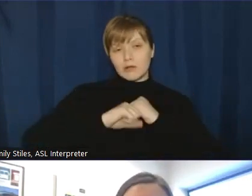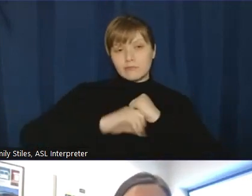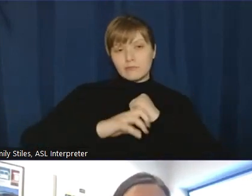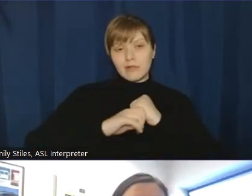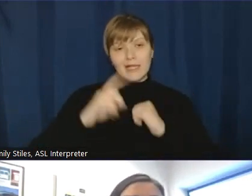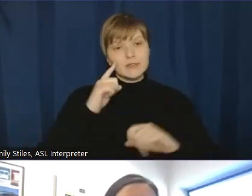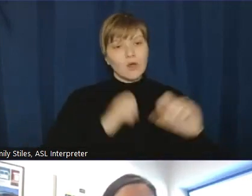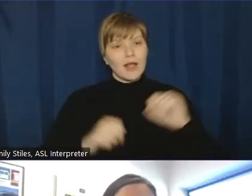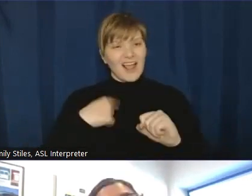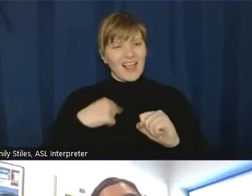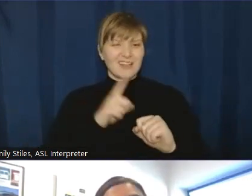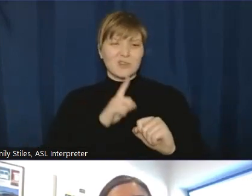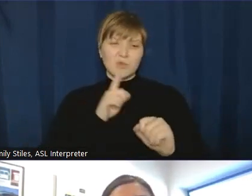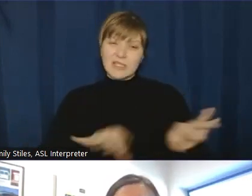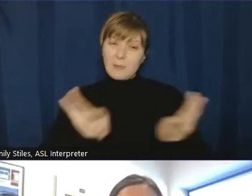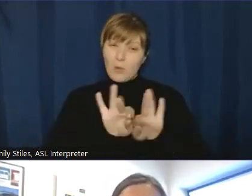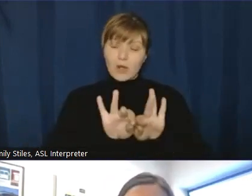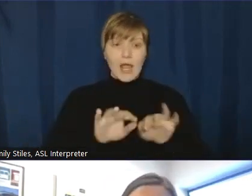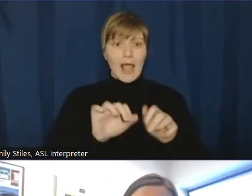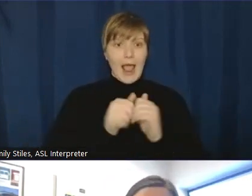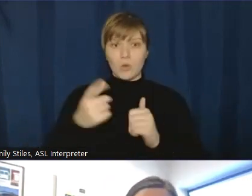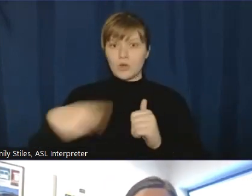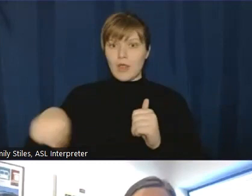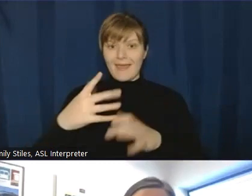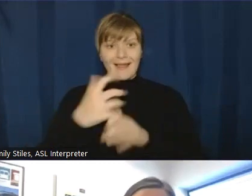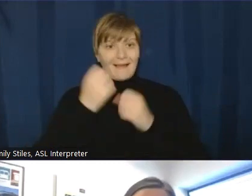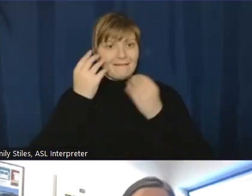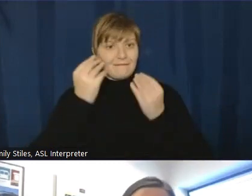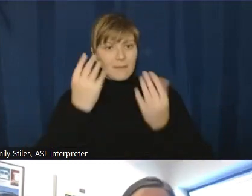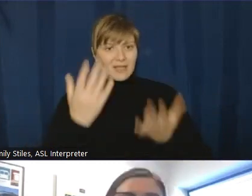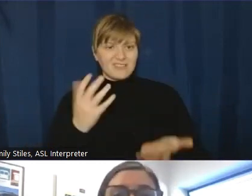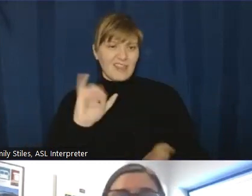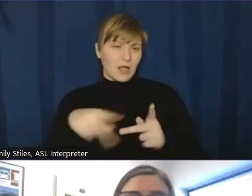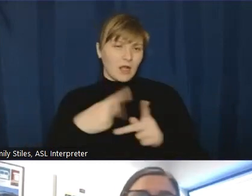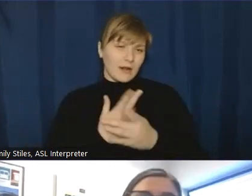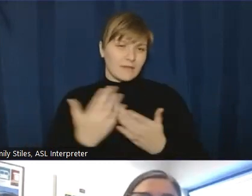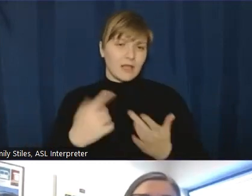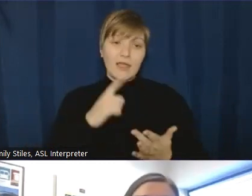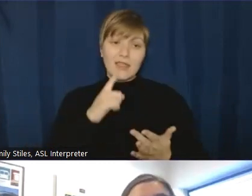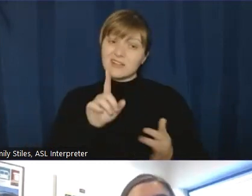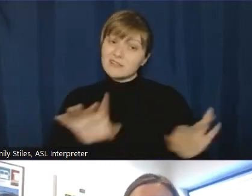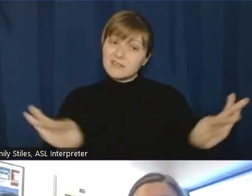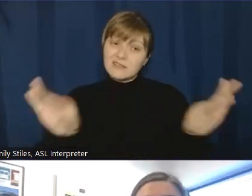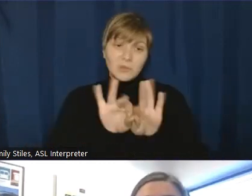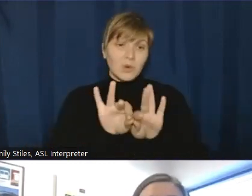How are people getting the information? It is really important to have the steering committee